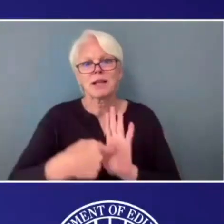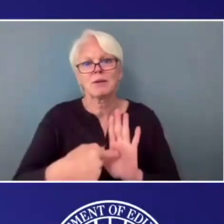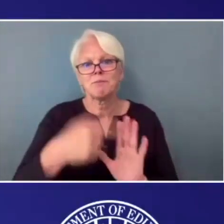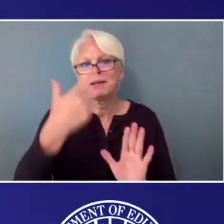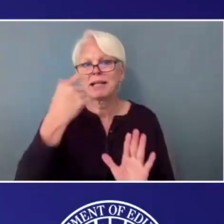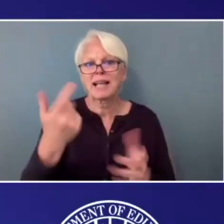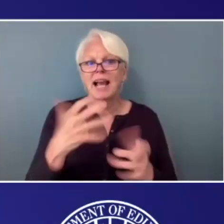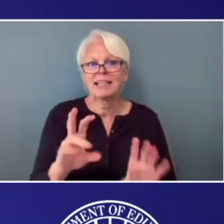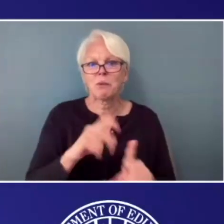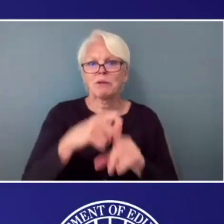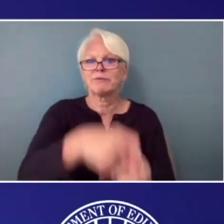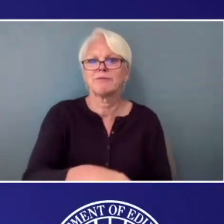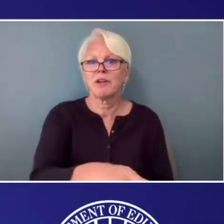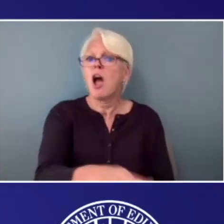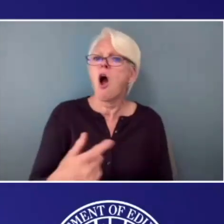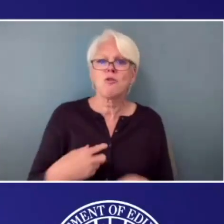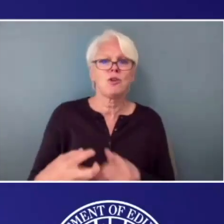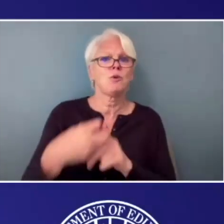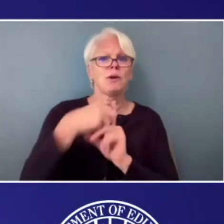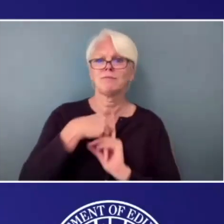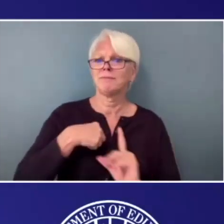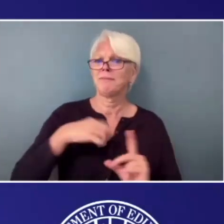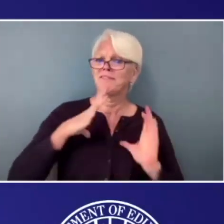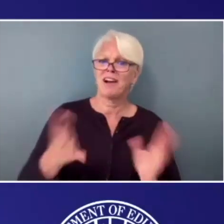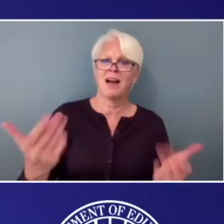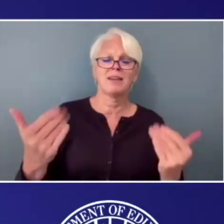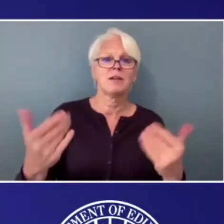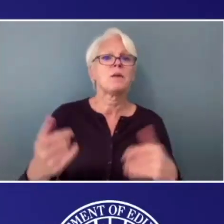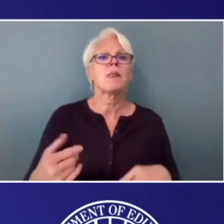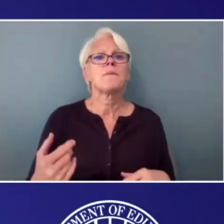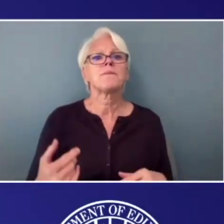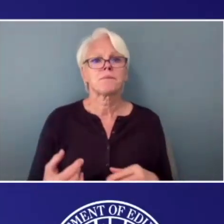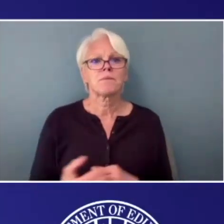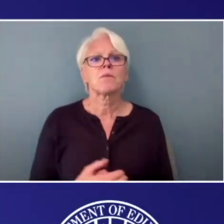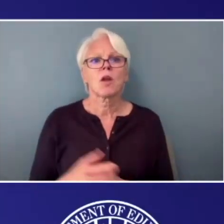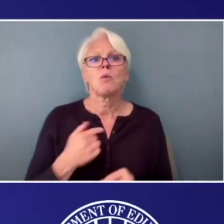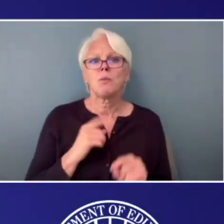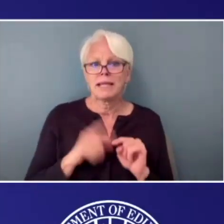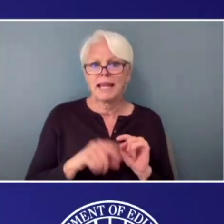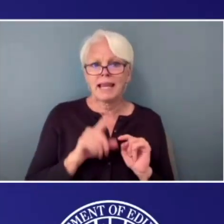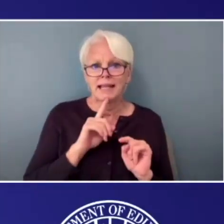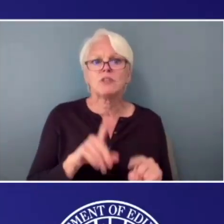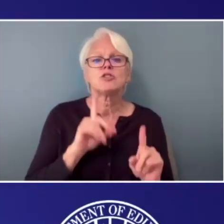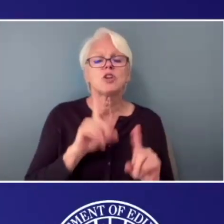Please put me on the spot. We're good. No, we can't answer that, so let's table -- we won't do the pulse